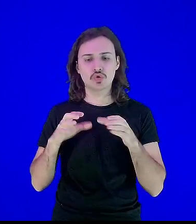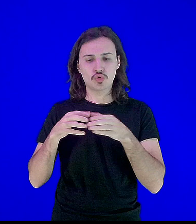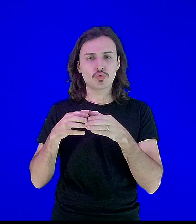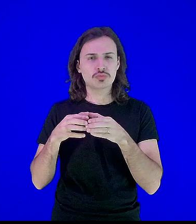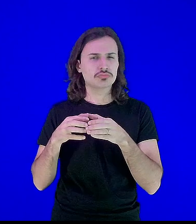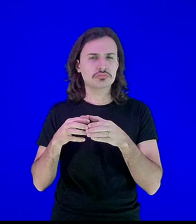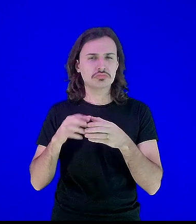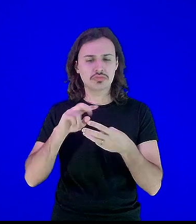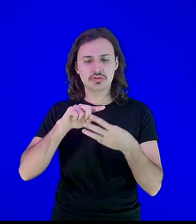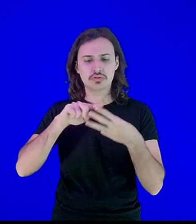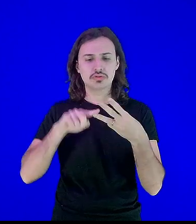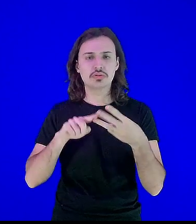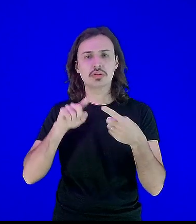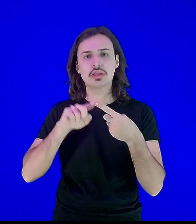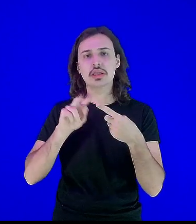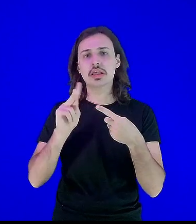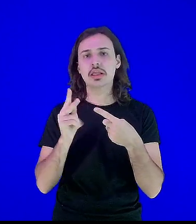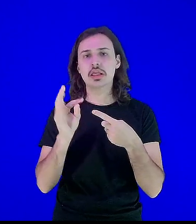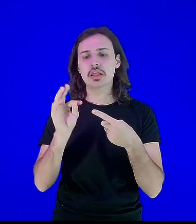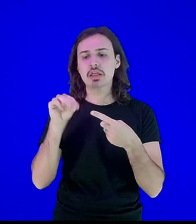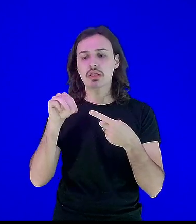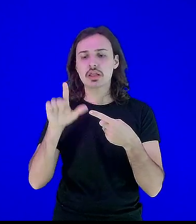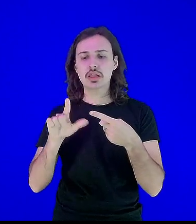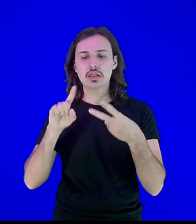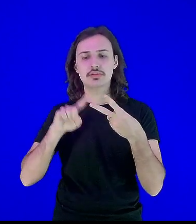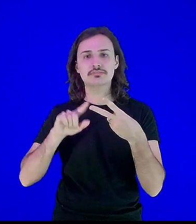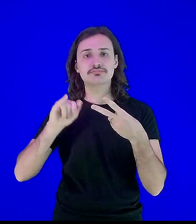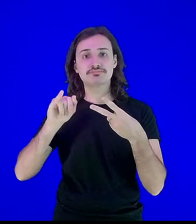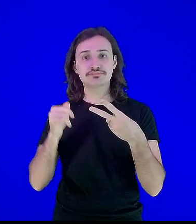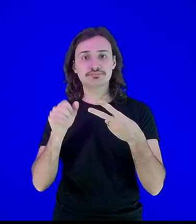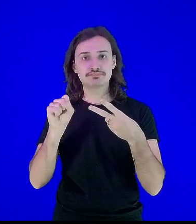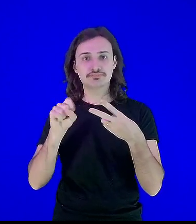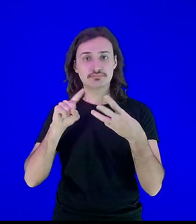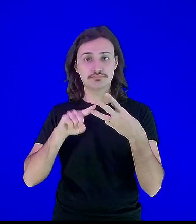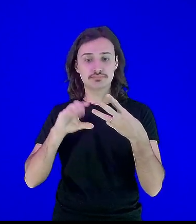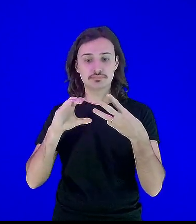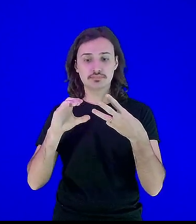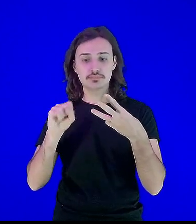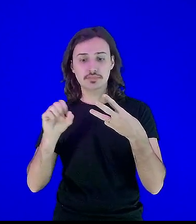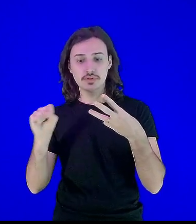JavaScript and CSS codes generated by the framework